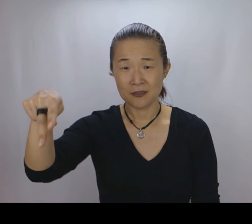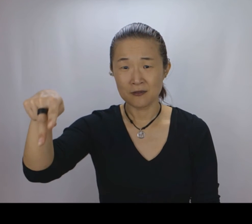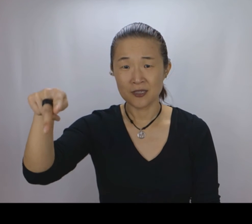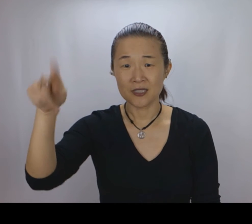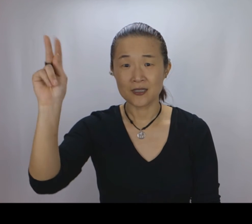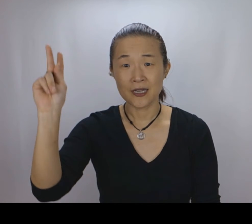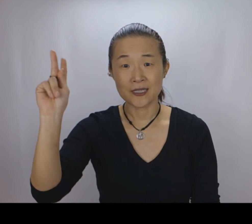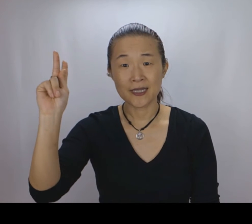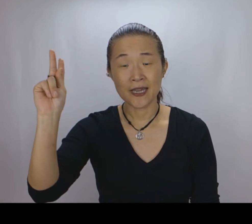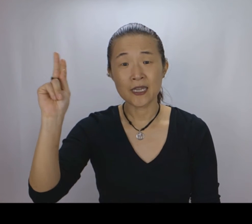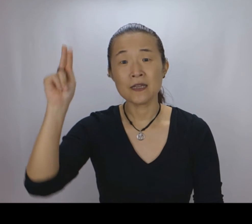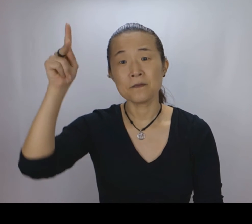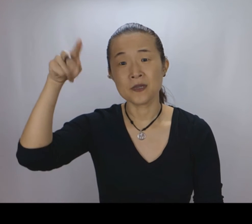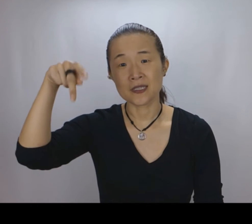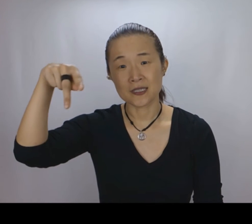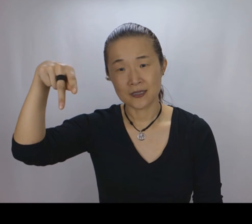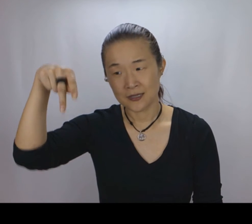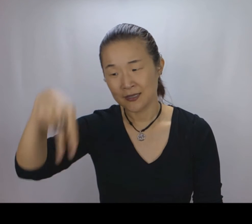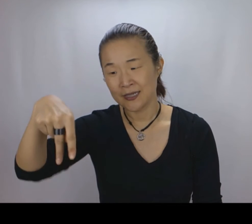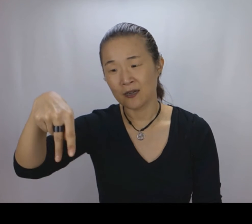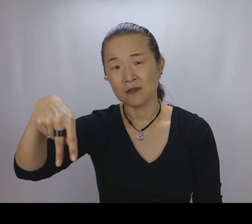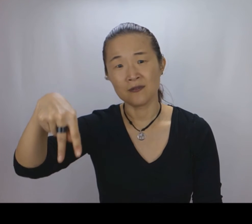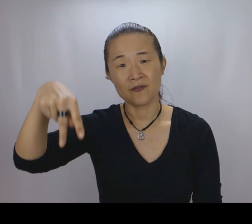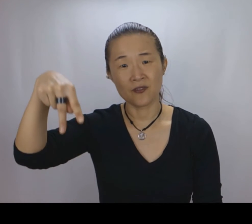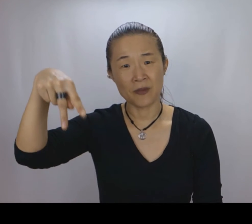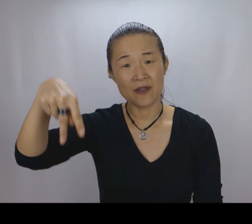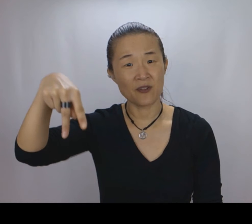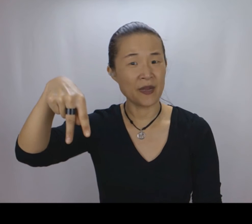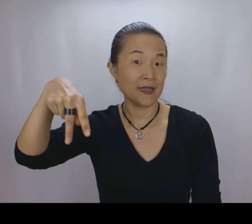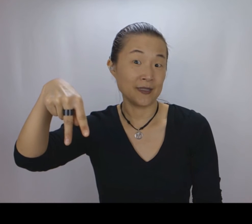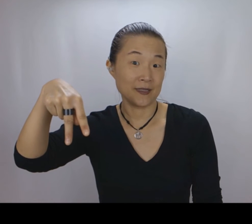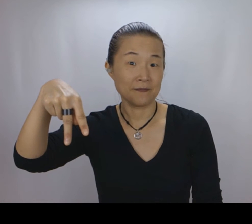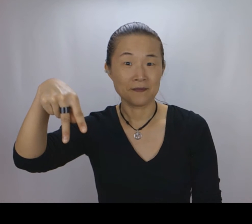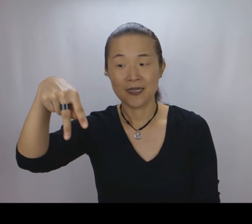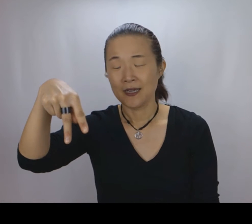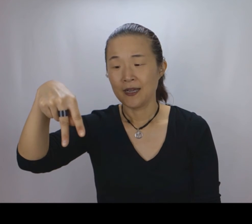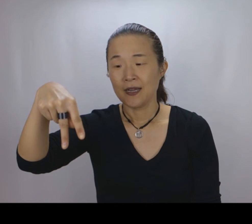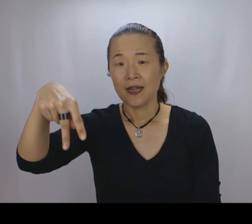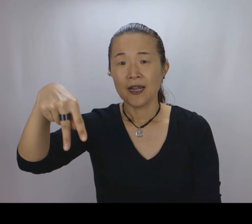So it's it's "K" but it's down. "P" for pants.